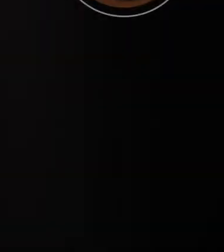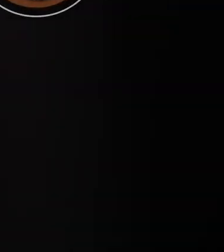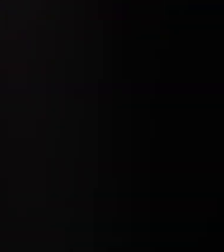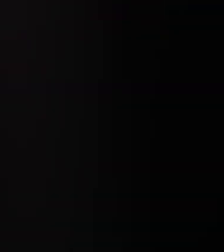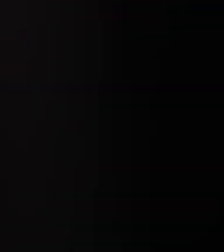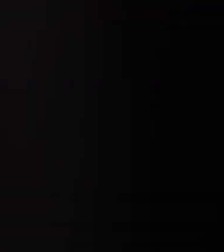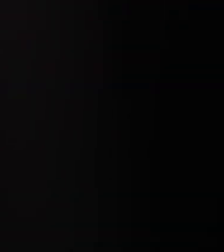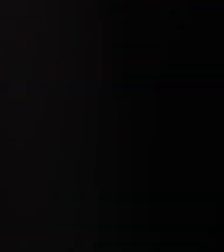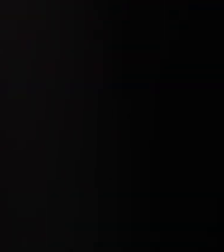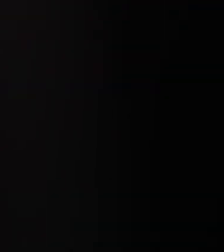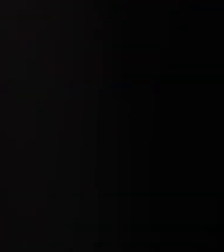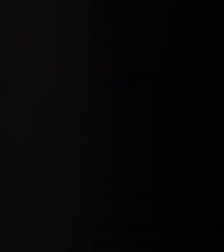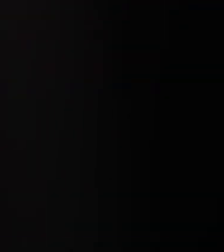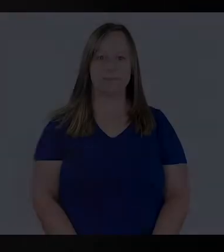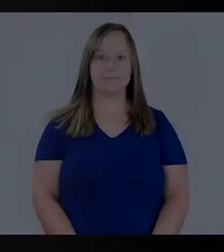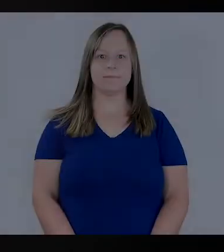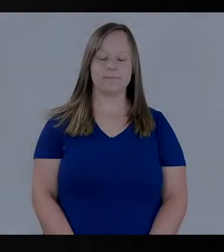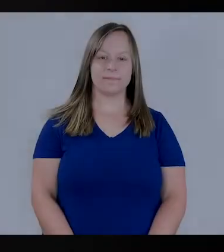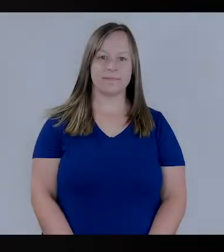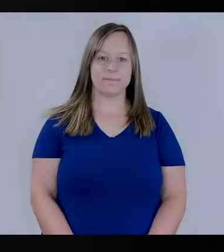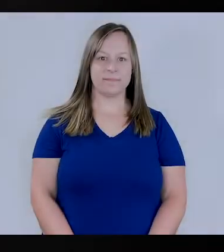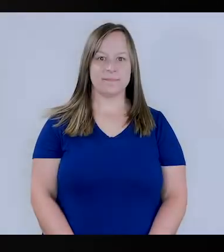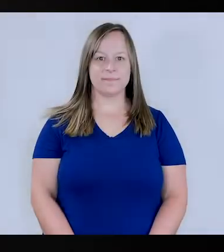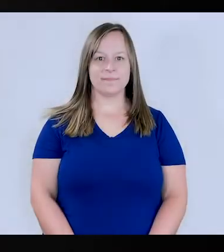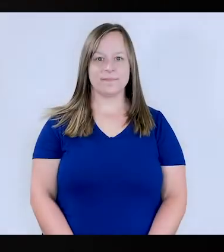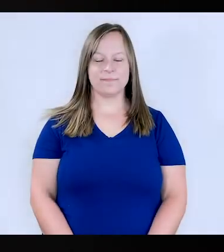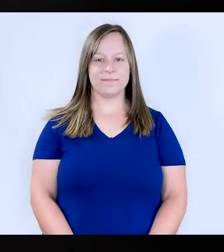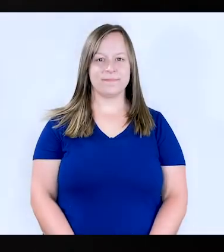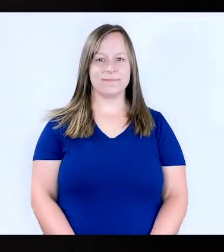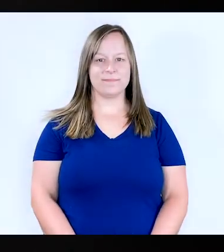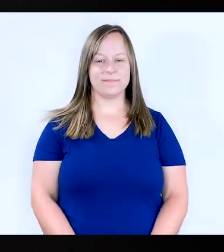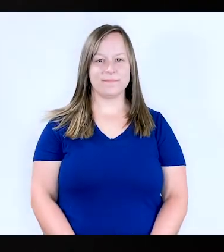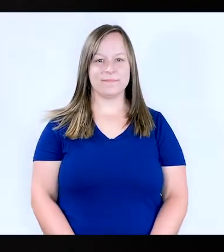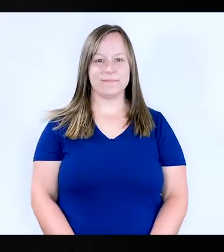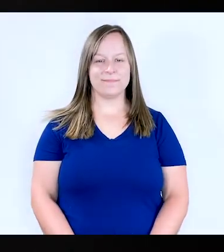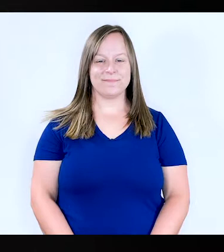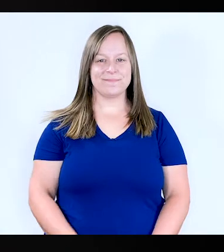Upbeat music fades in